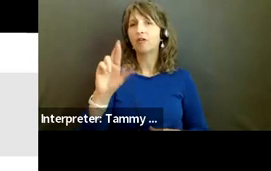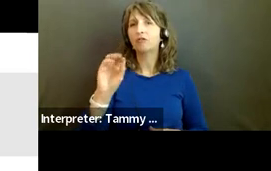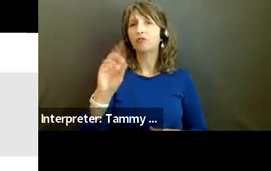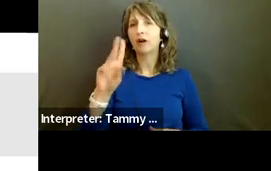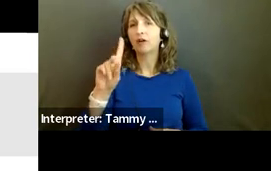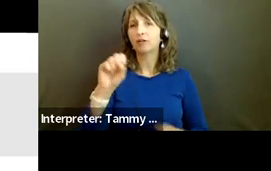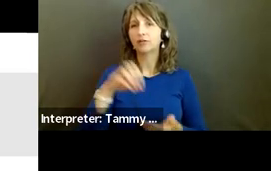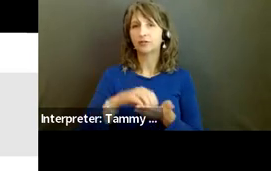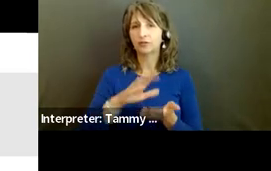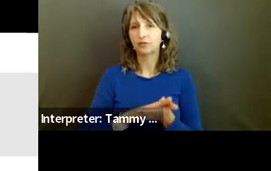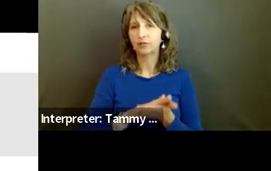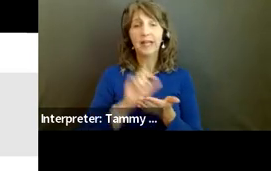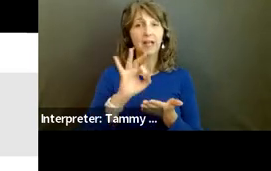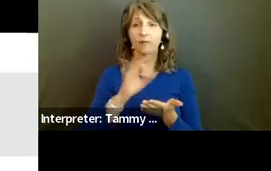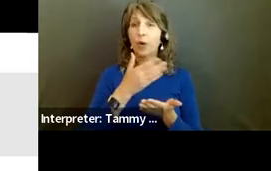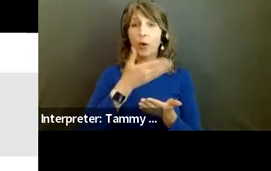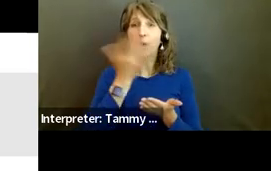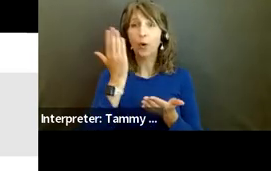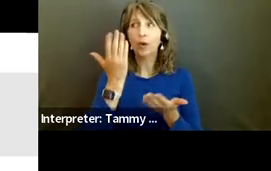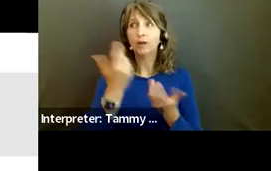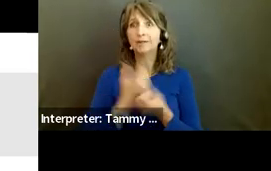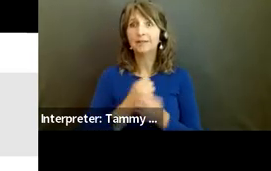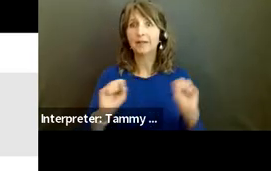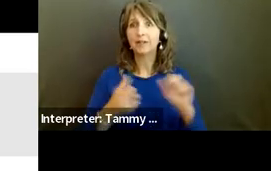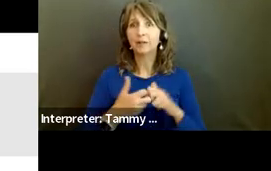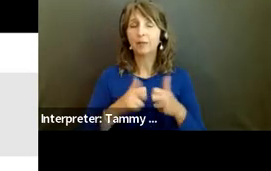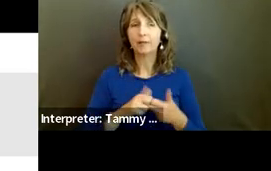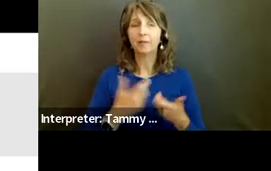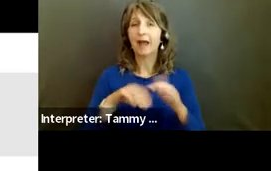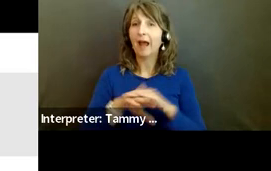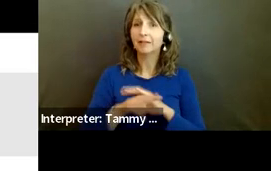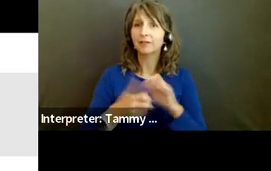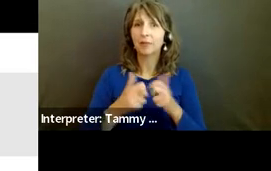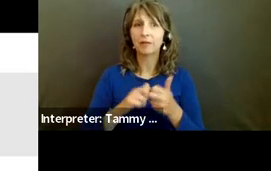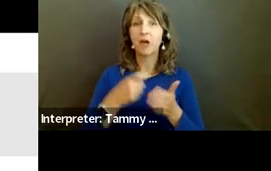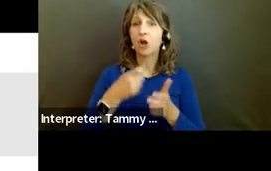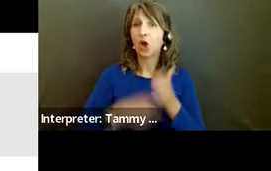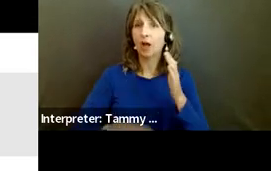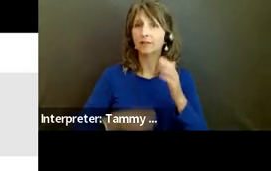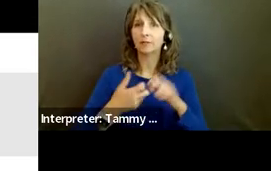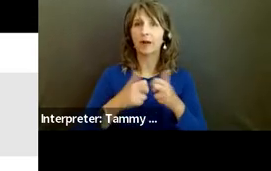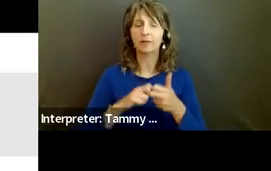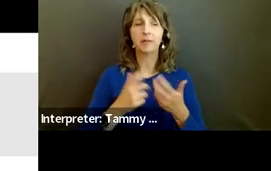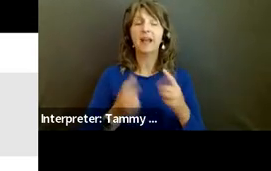Medical management Costs, access, and impact to quality of life. And we're going to talk about that in just a few cases here.